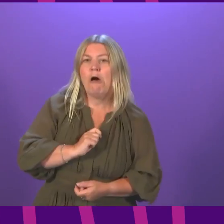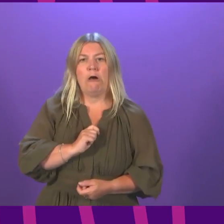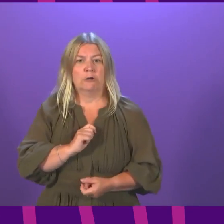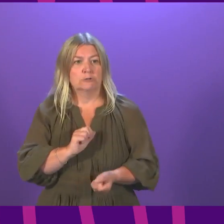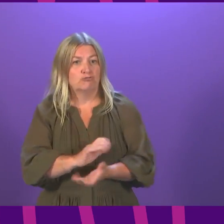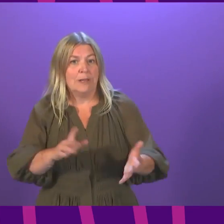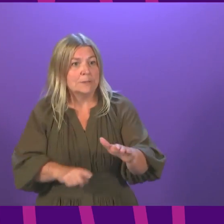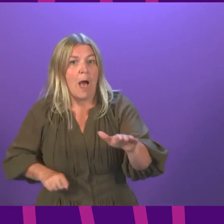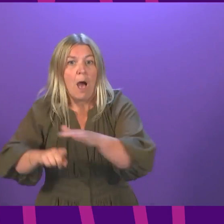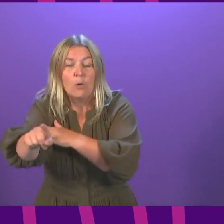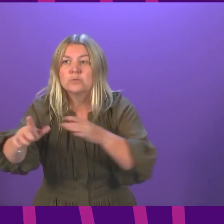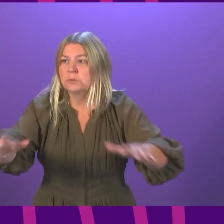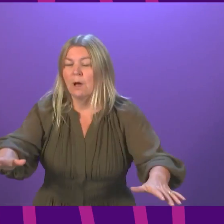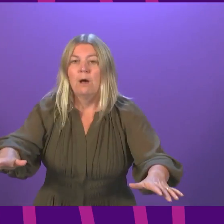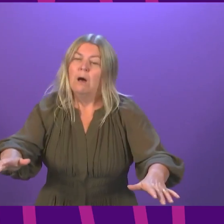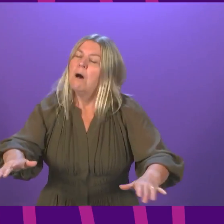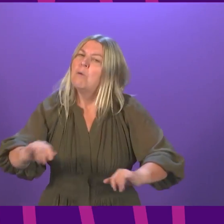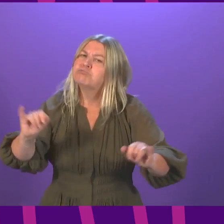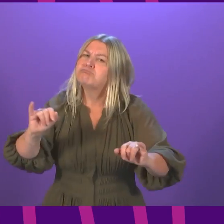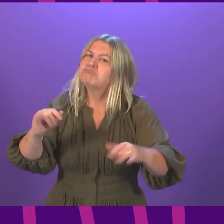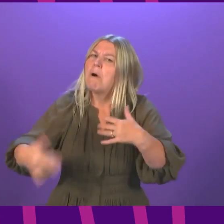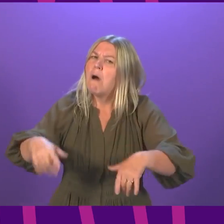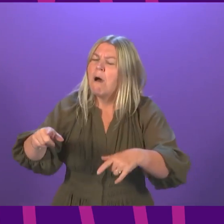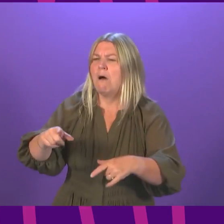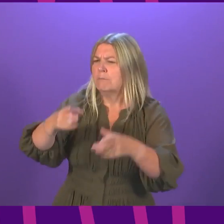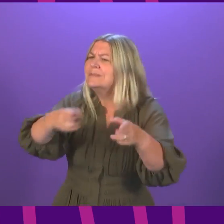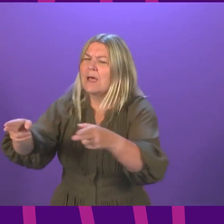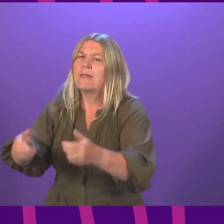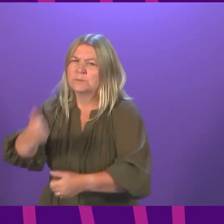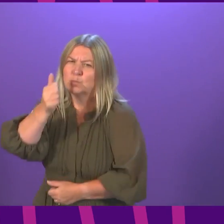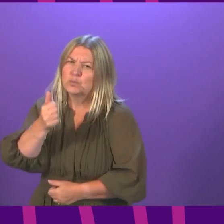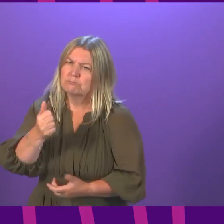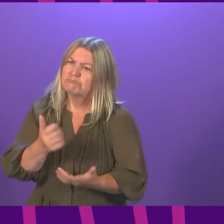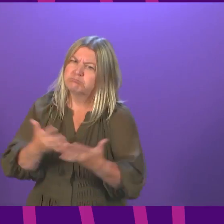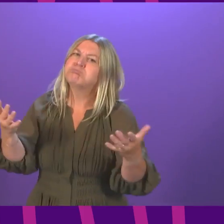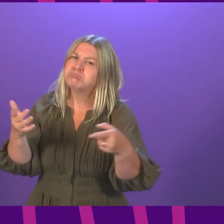increased risk of drug-related harms and deaths. The Government will, as a priority, continue